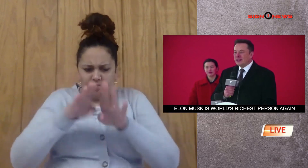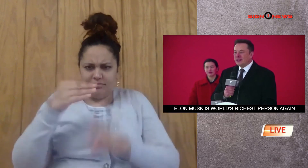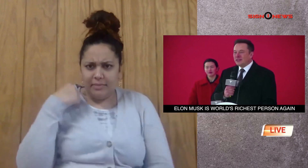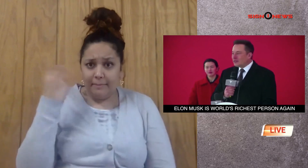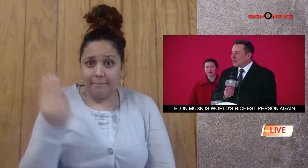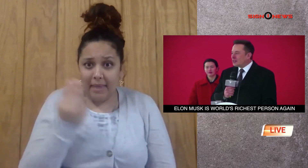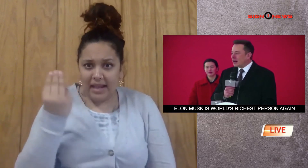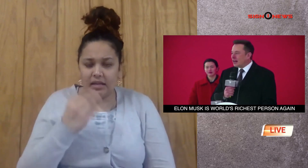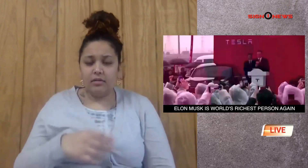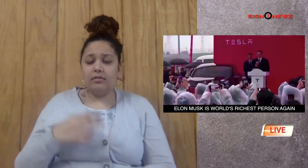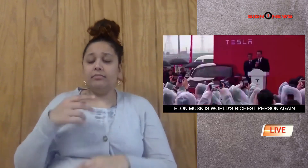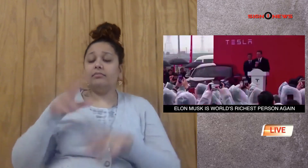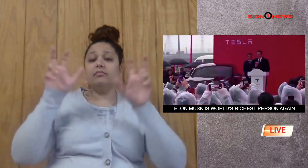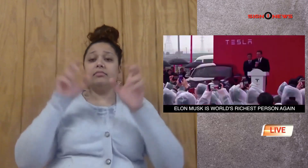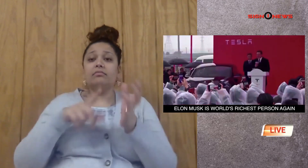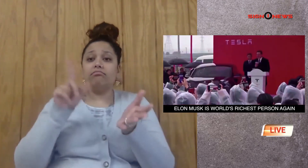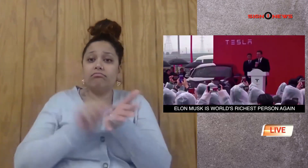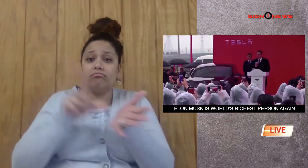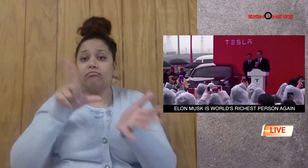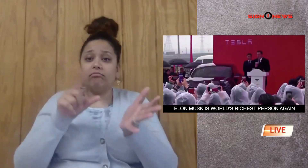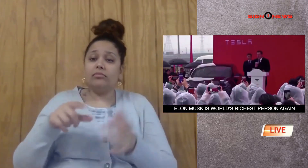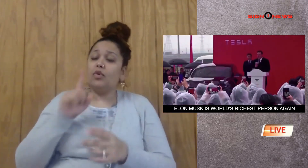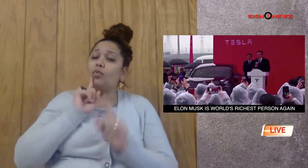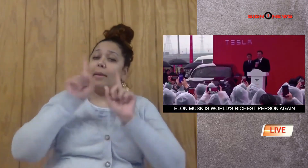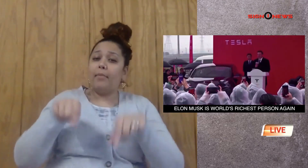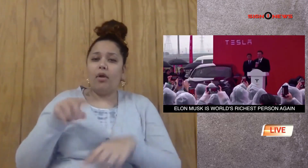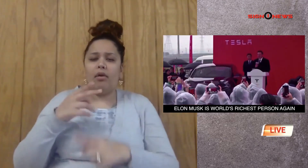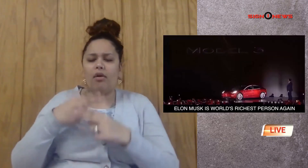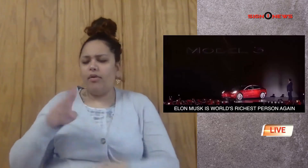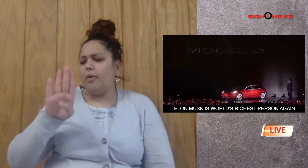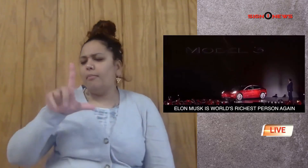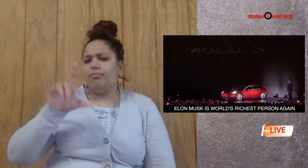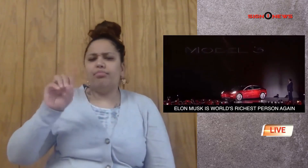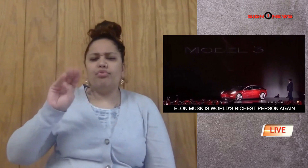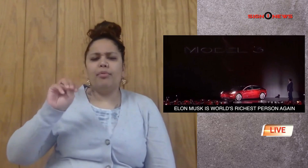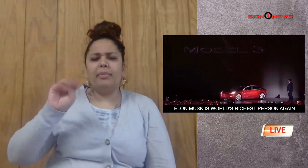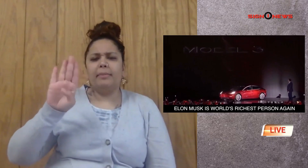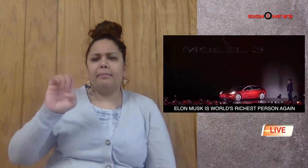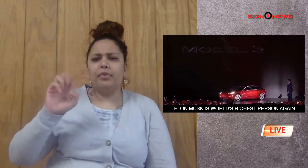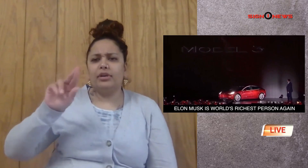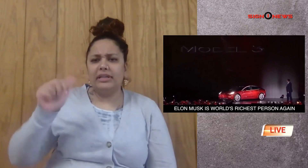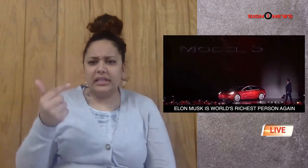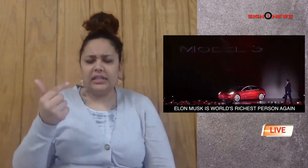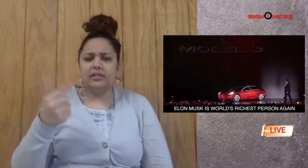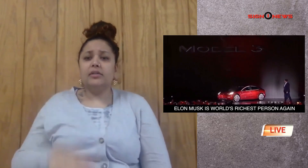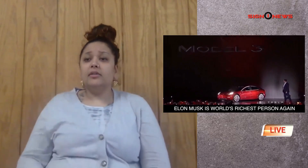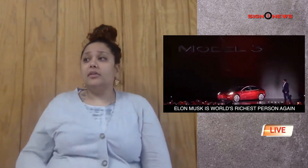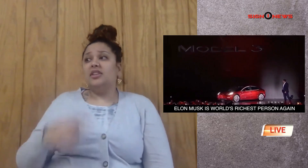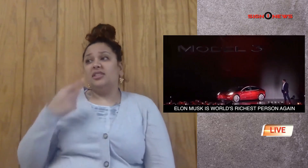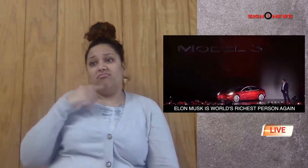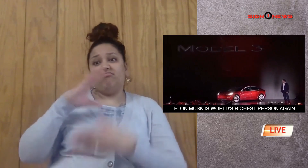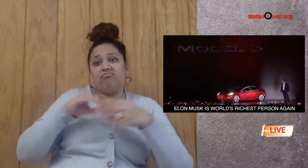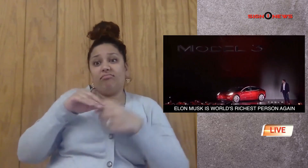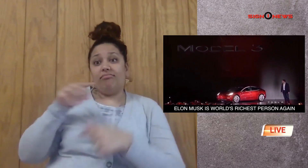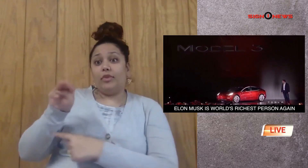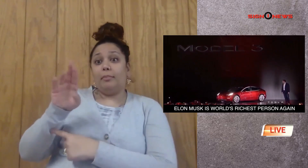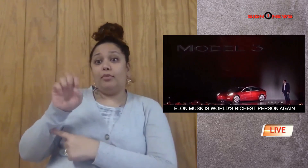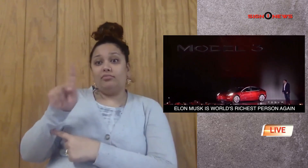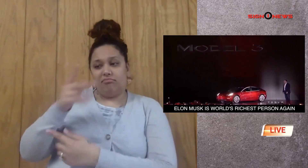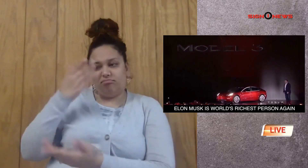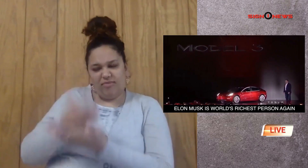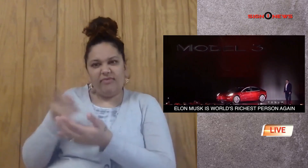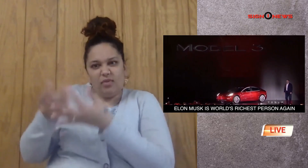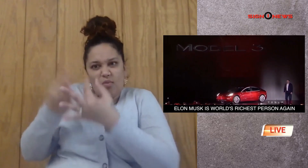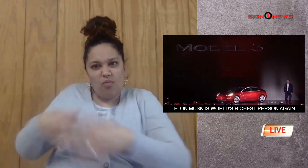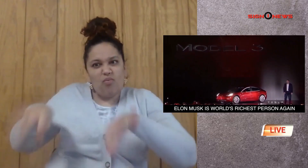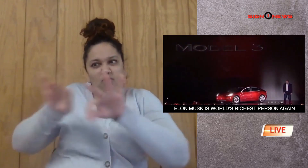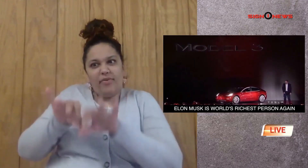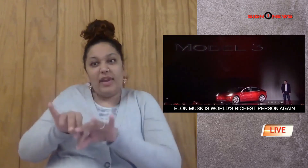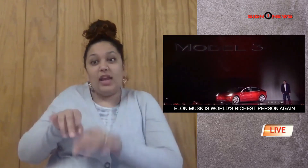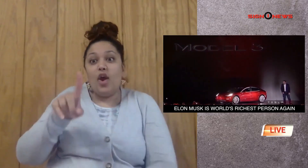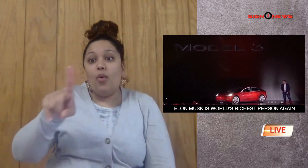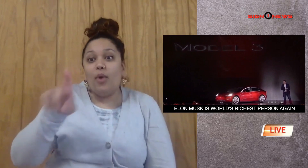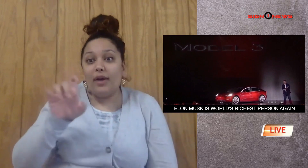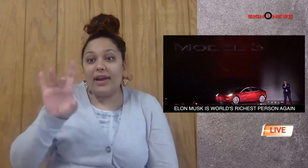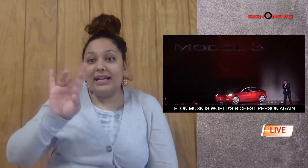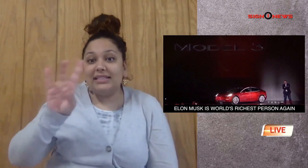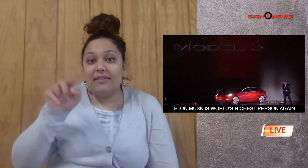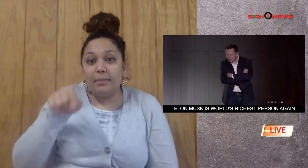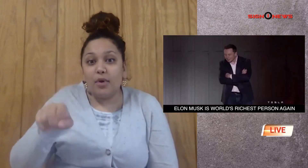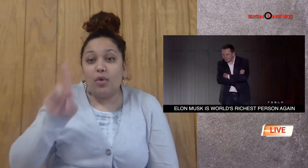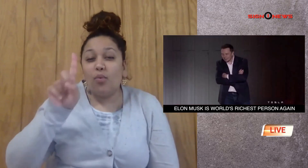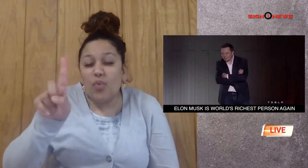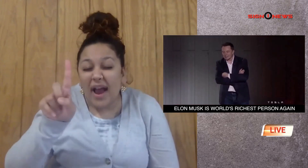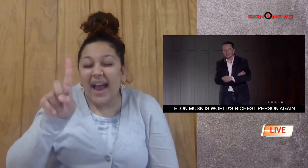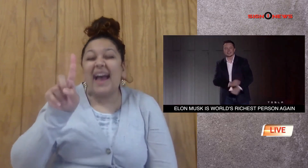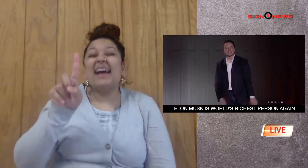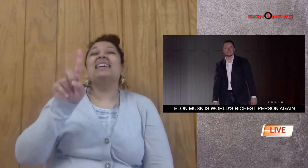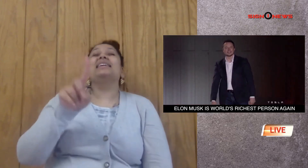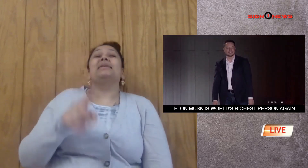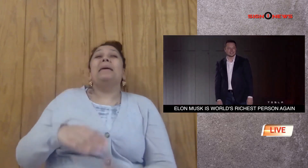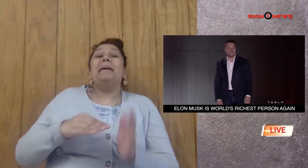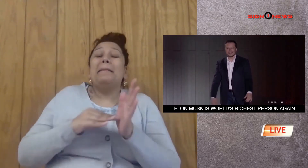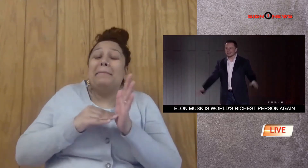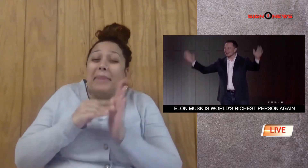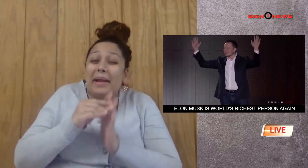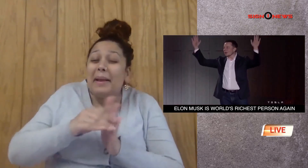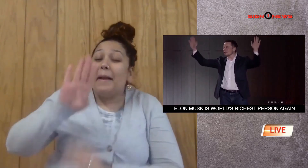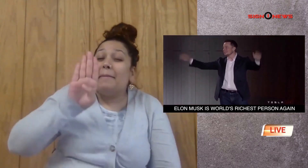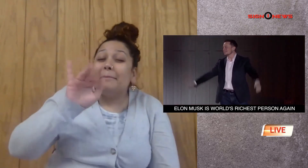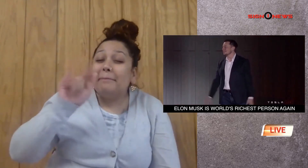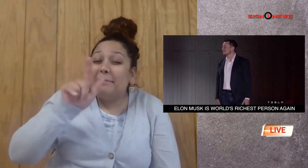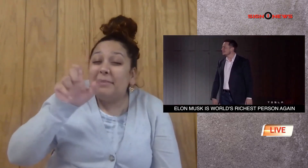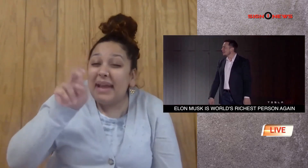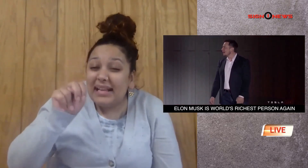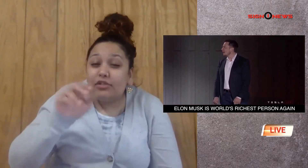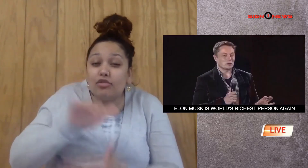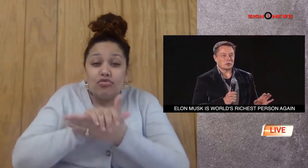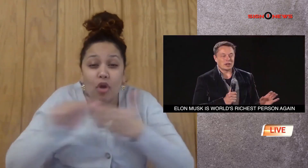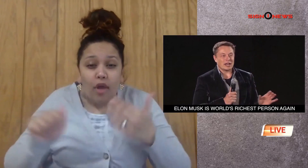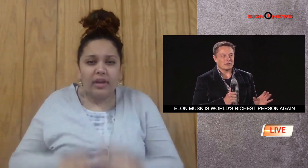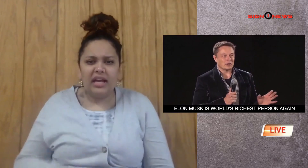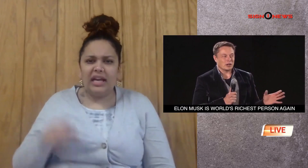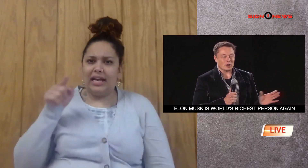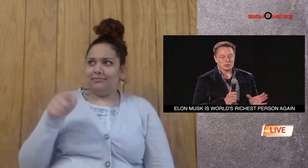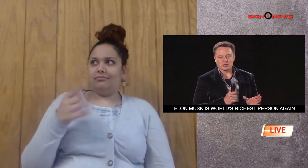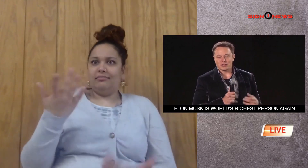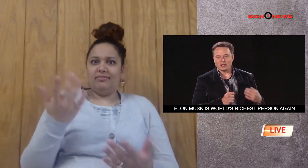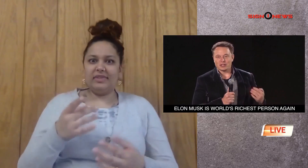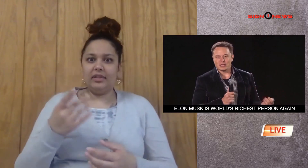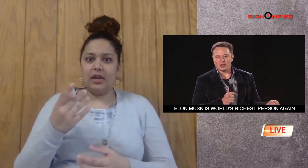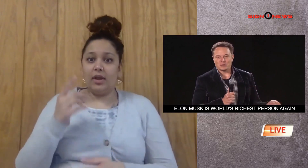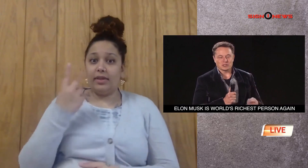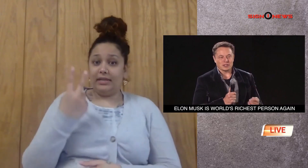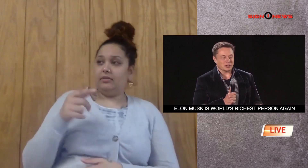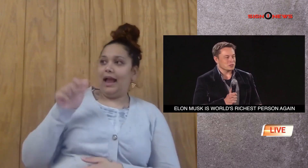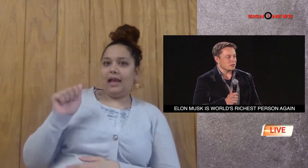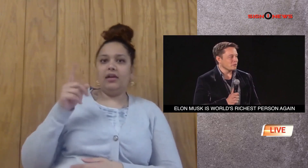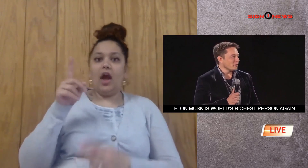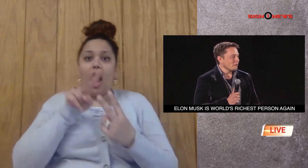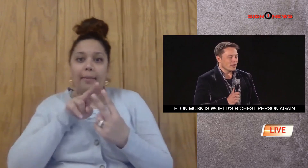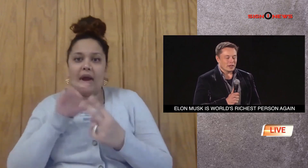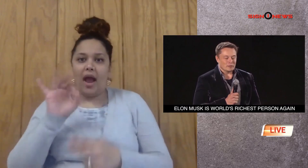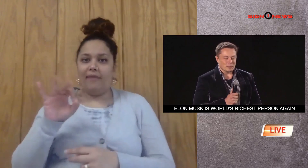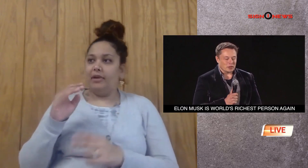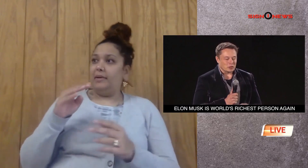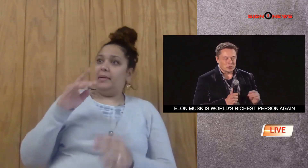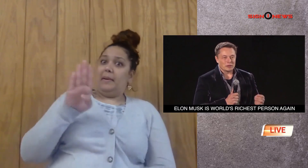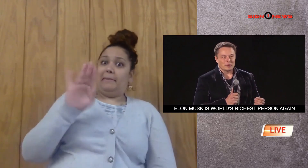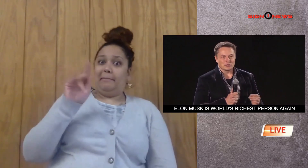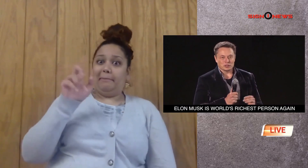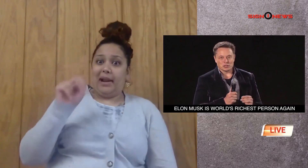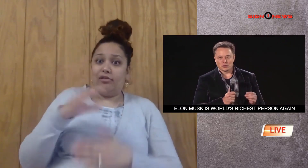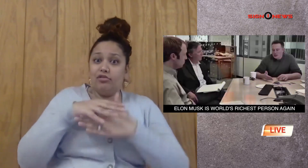on Monday Bloomberg reports Musk is worth $187.1 billion